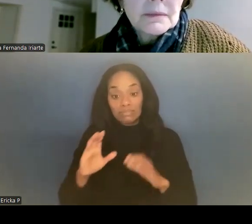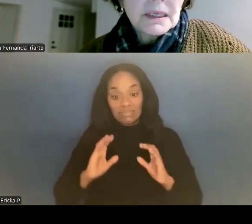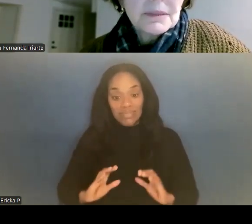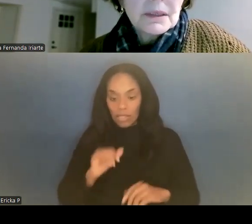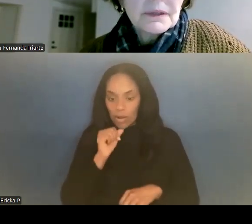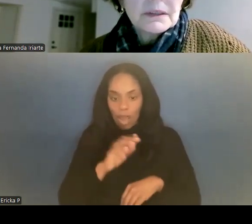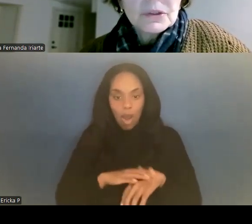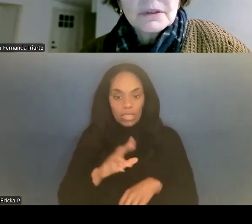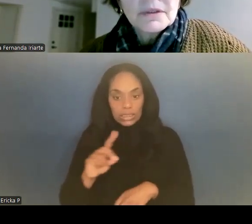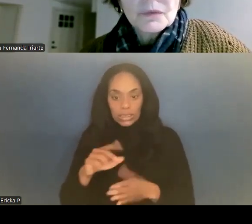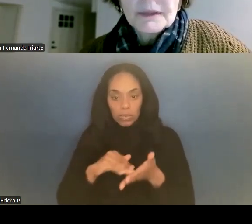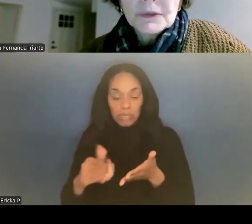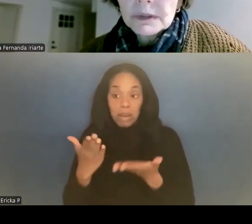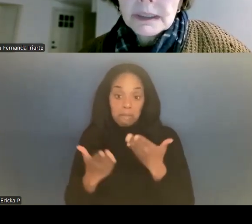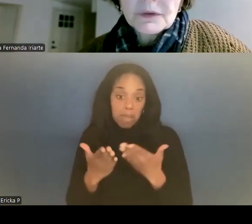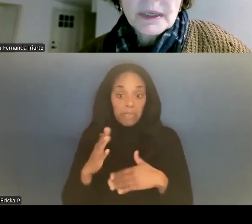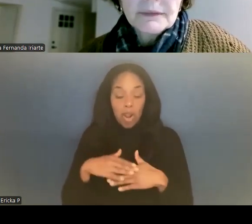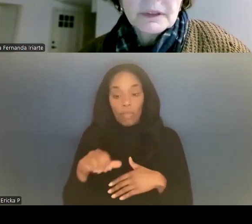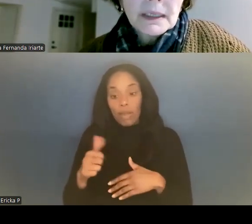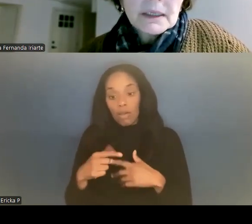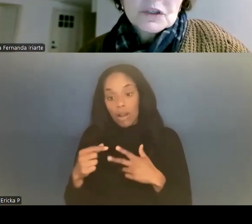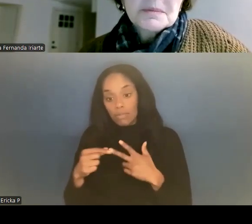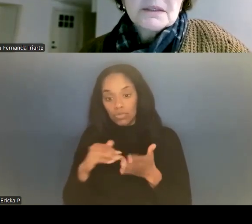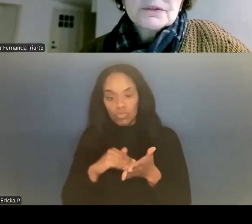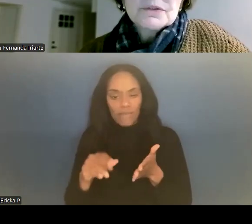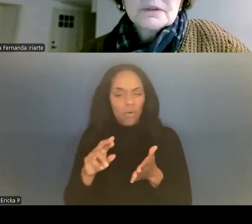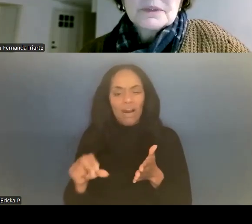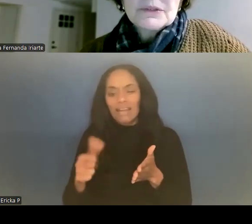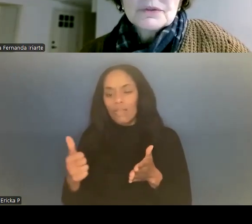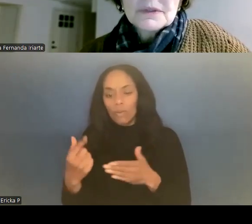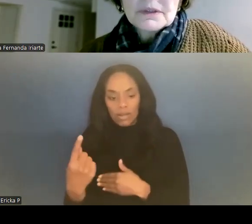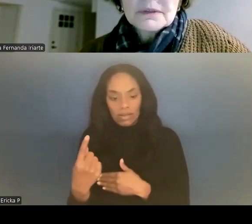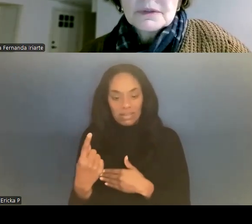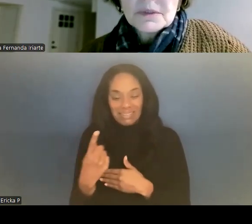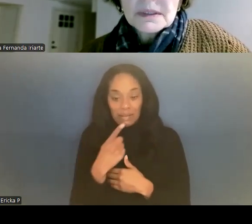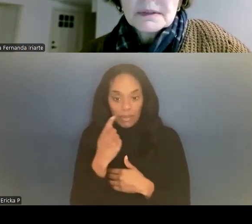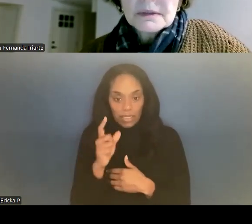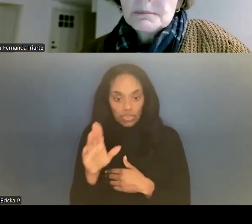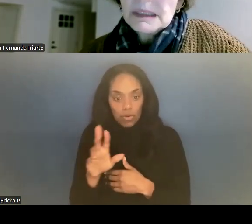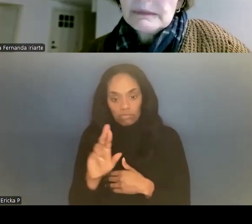They may be on the Alternatives Waiver or another waiver. Just because you're a regional center consumer doesn't mean